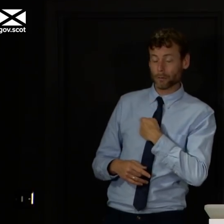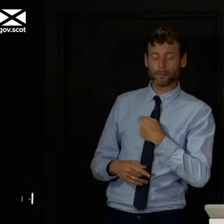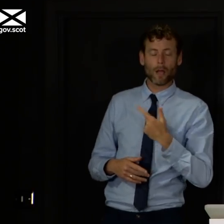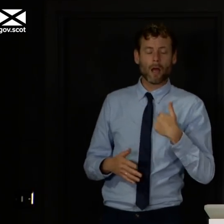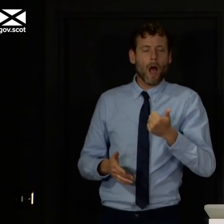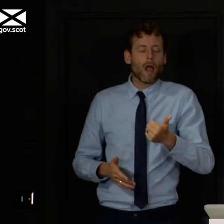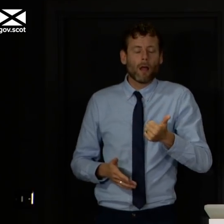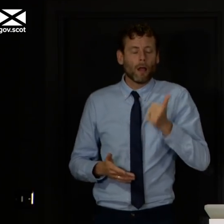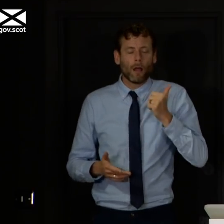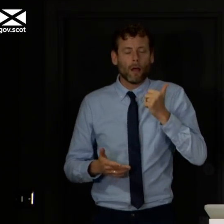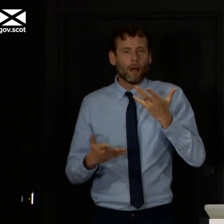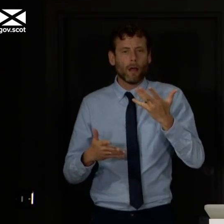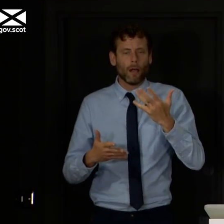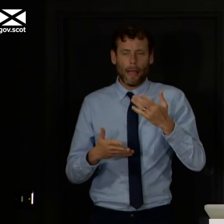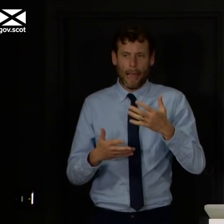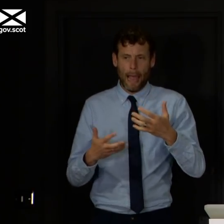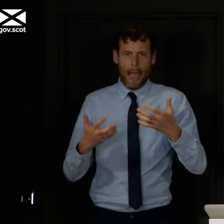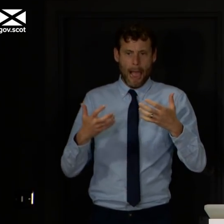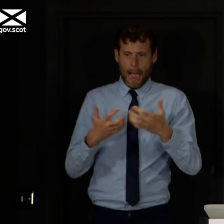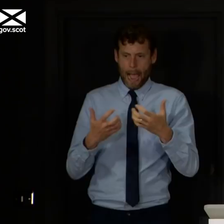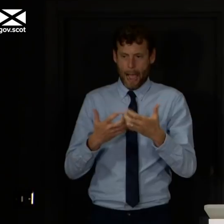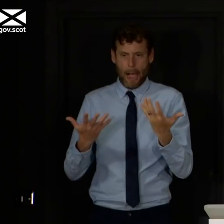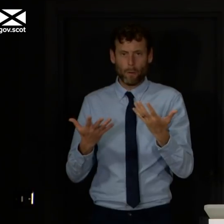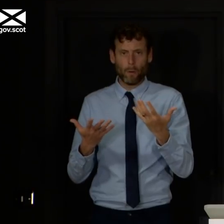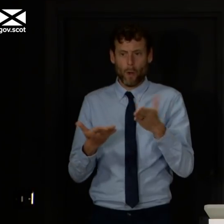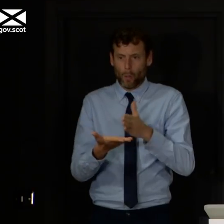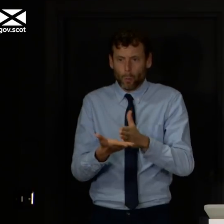that it can be very easy to see this as a trade-off between what we need to do to tackle